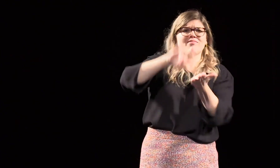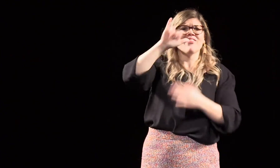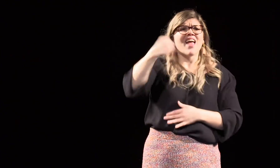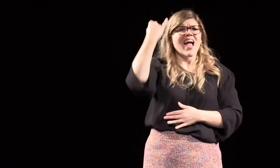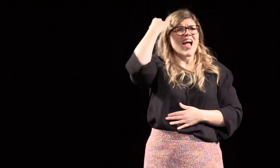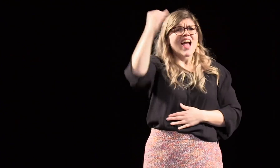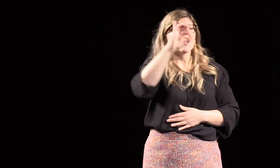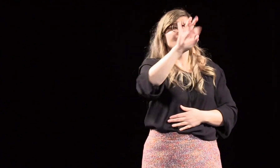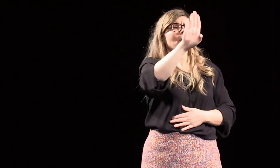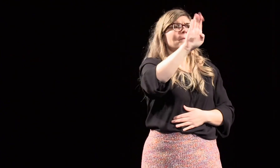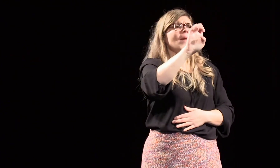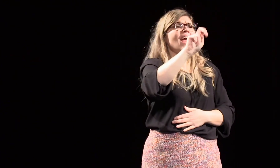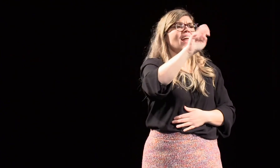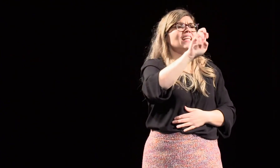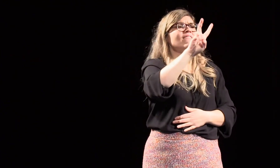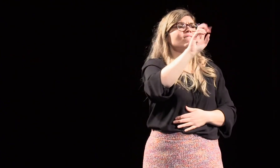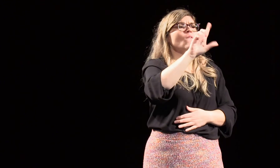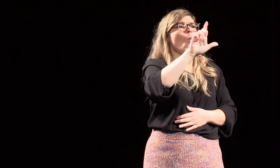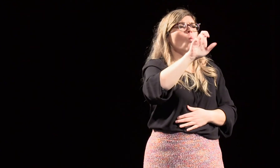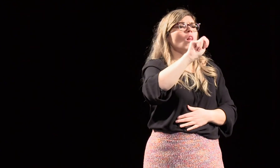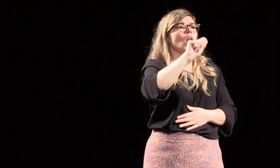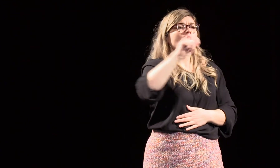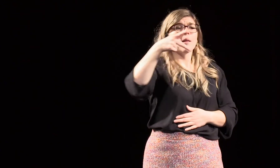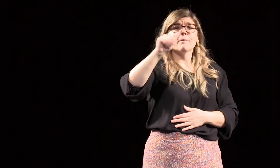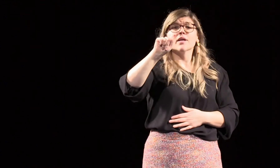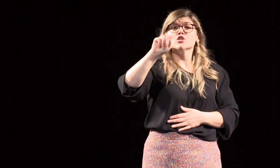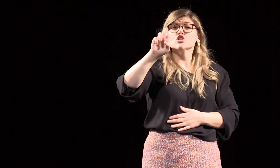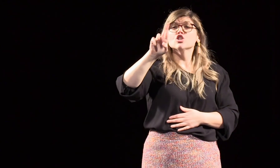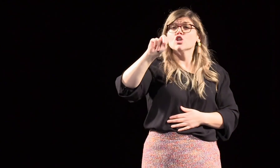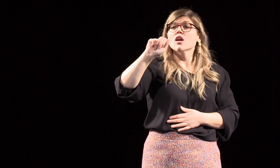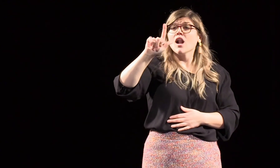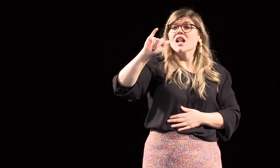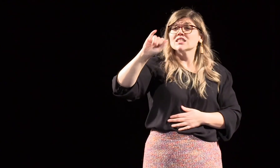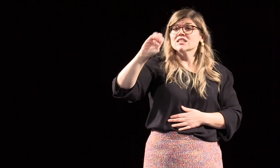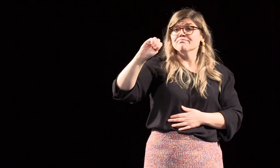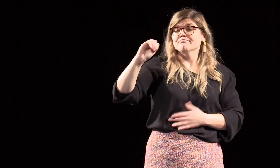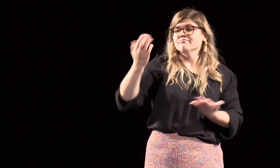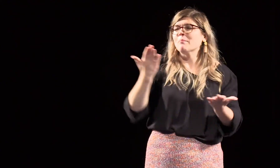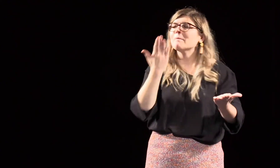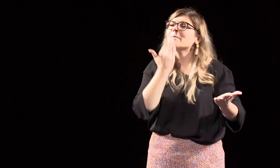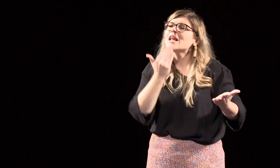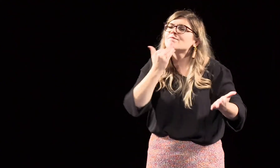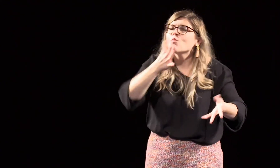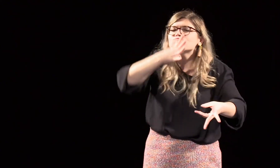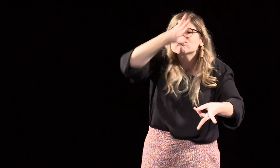Now, I'm sure you're familiar with the idea of benevolent paternalism.